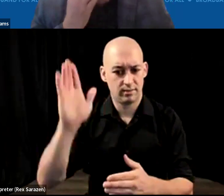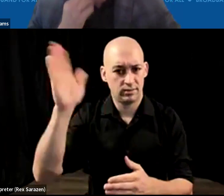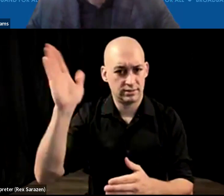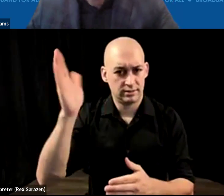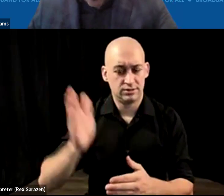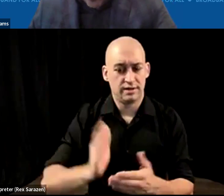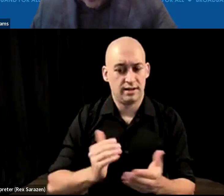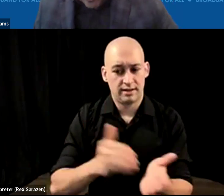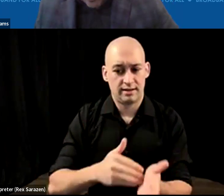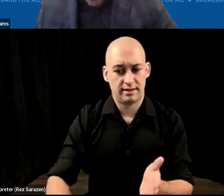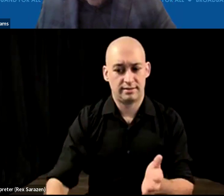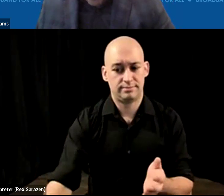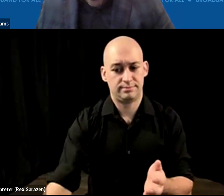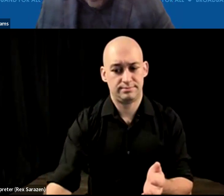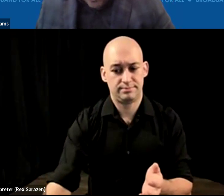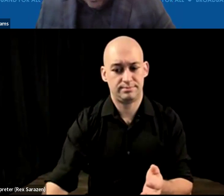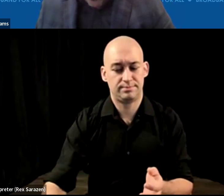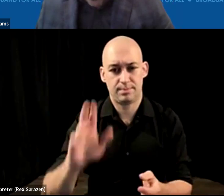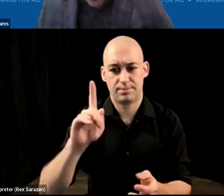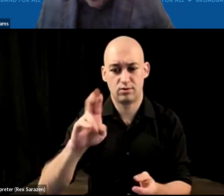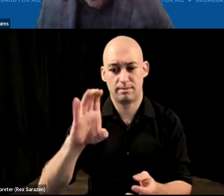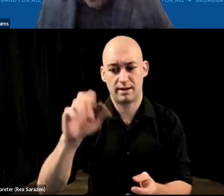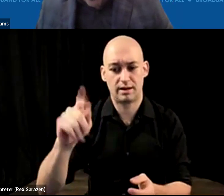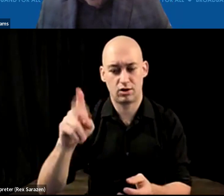out of formality here, Rebecca Kauma, Director of Digital Equity for the County